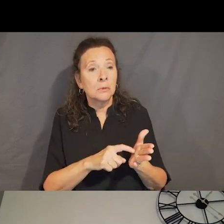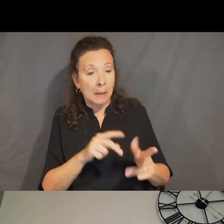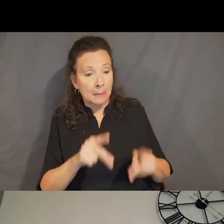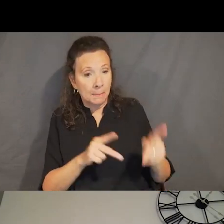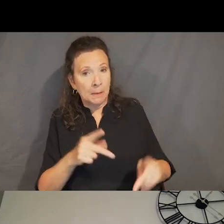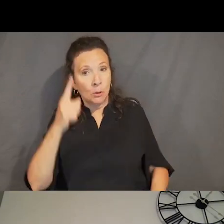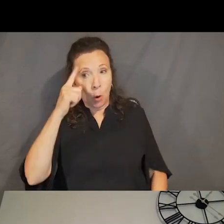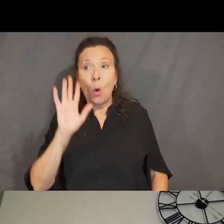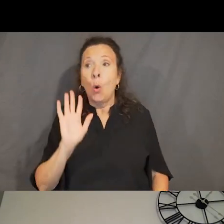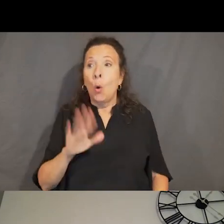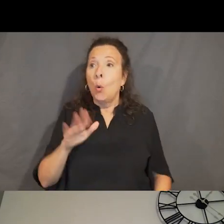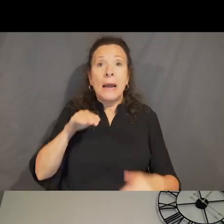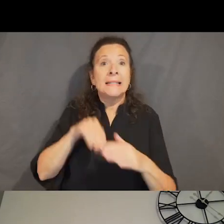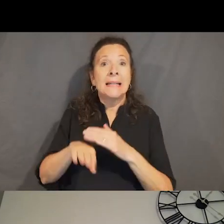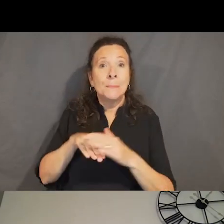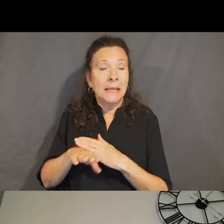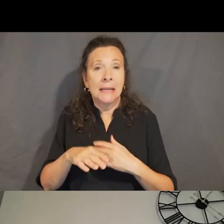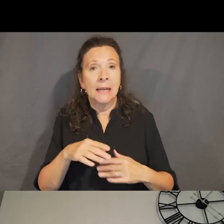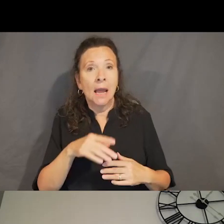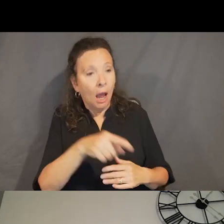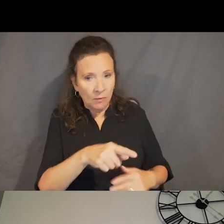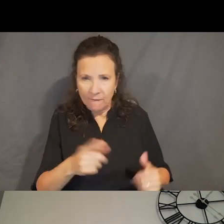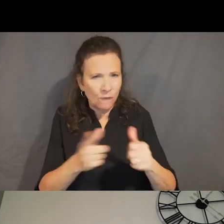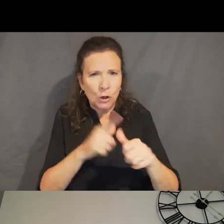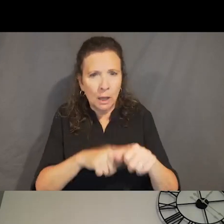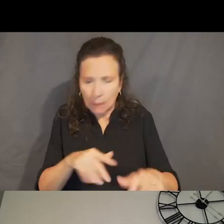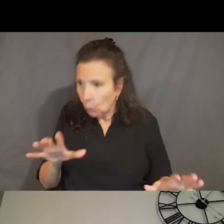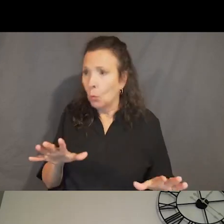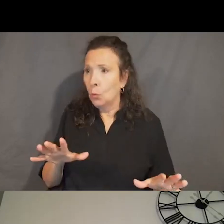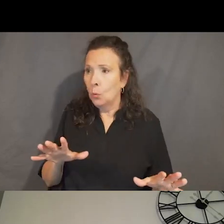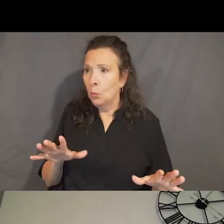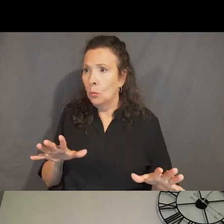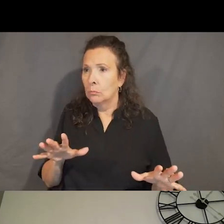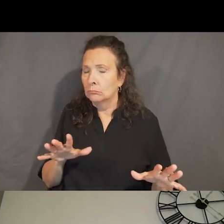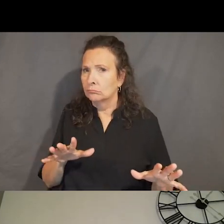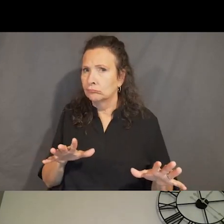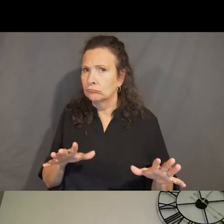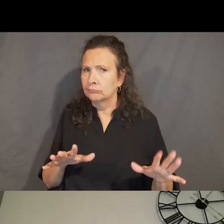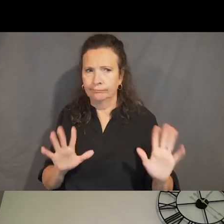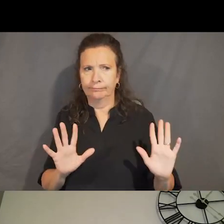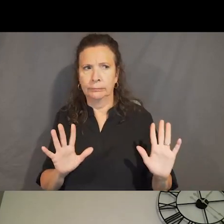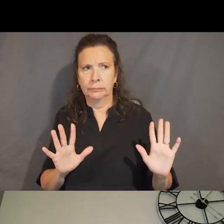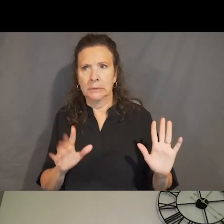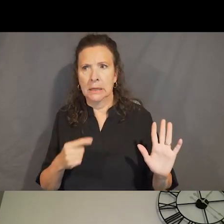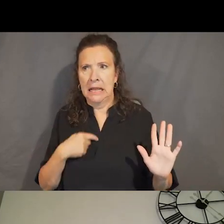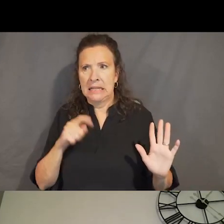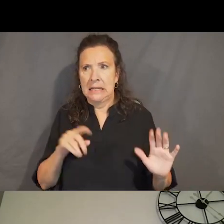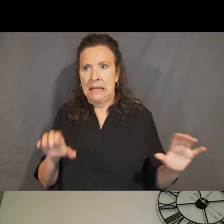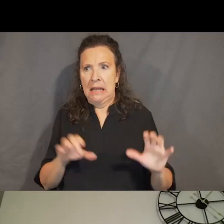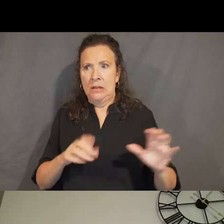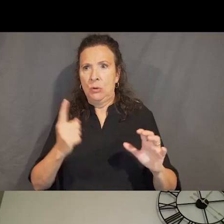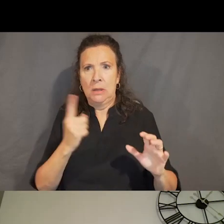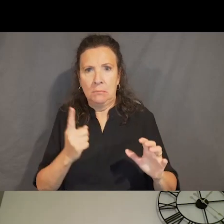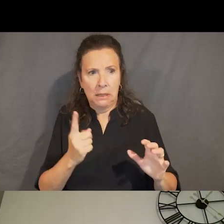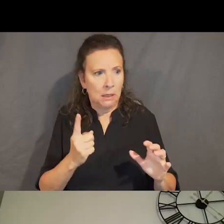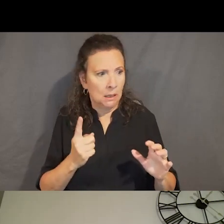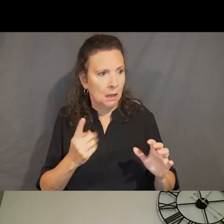they are taken off guard, and they are forced to act quickly to address problems that may have been